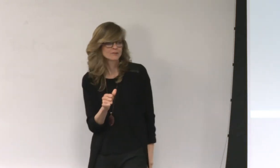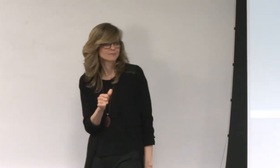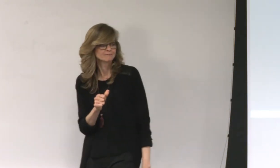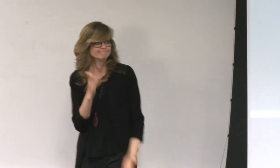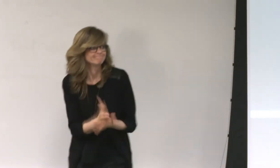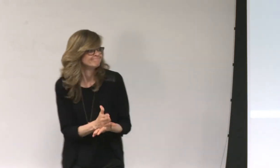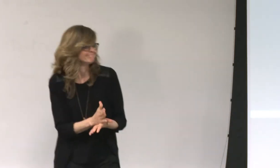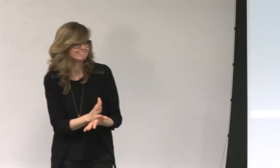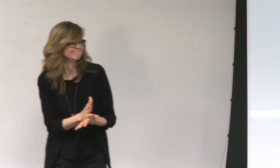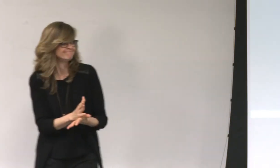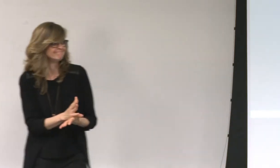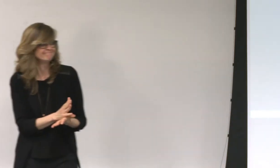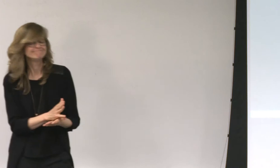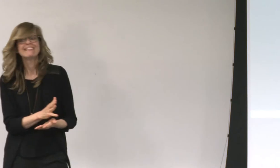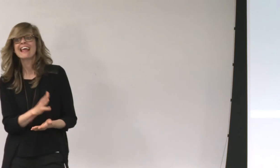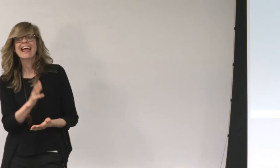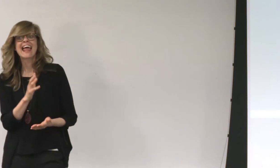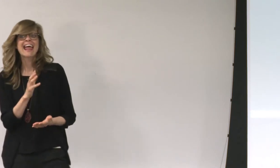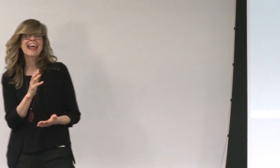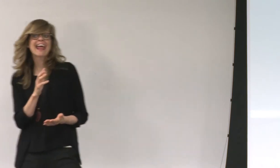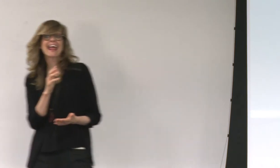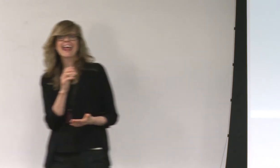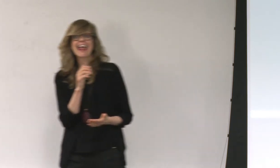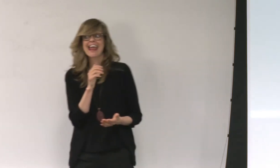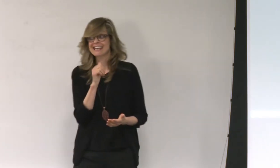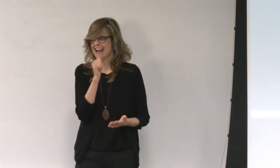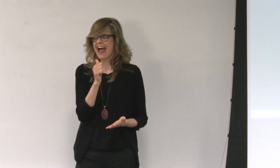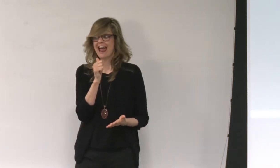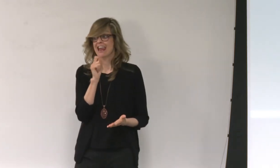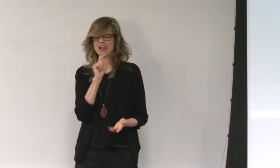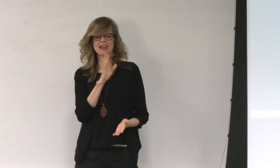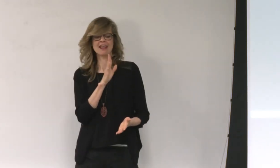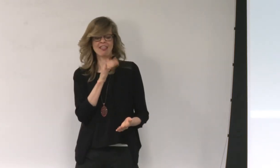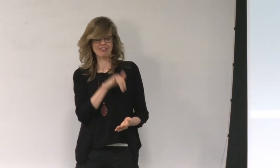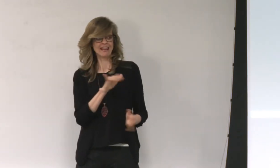"THAT DOES NOT MAKE FOR A SUCCESSFUL ACADEMIC CAREER.